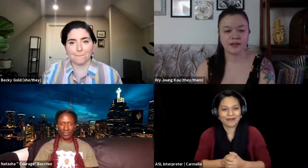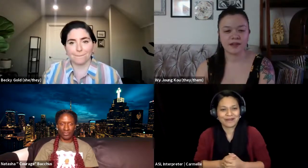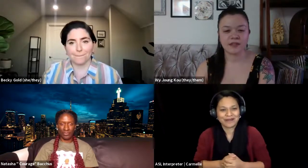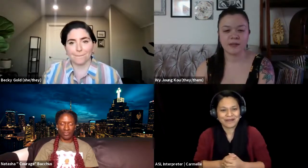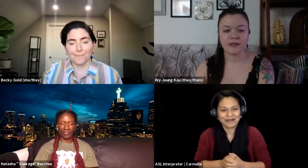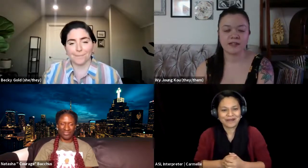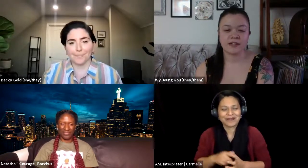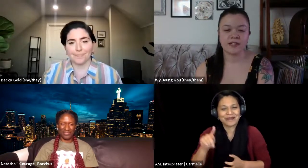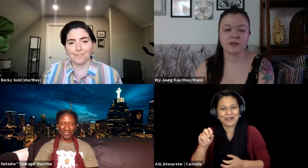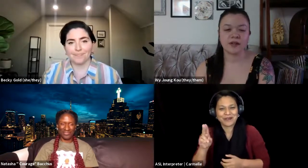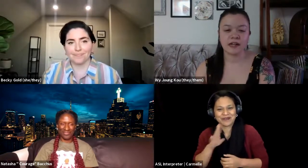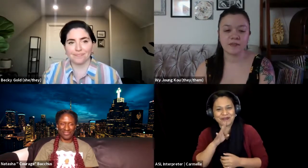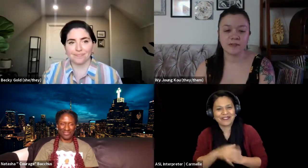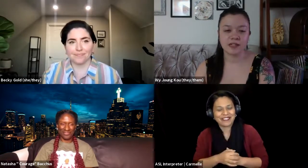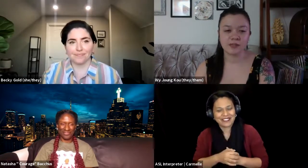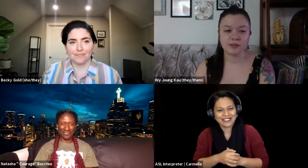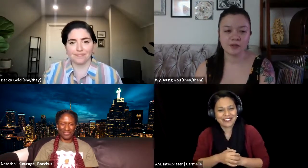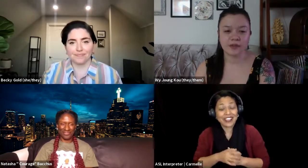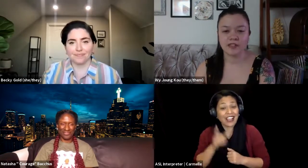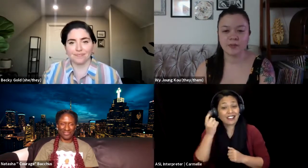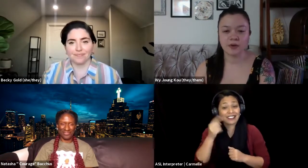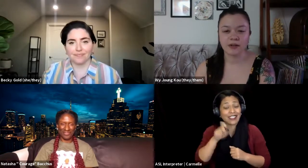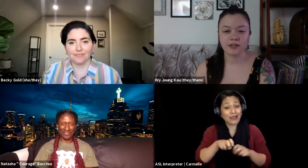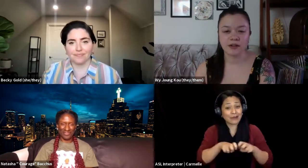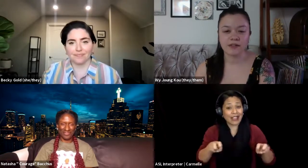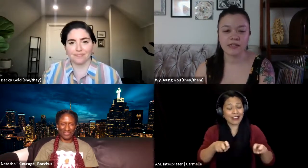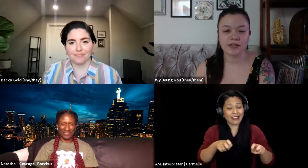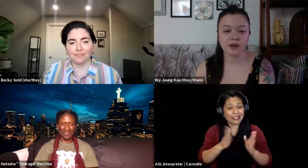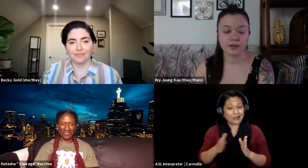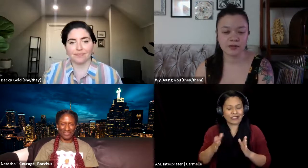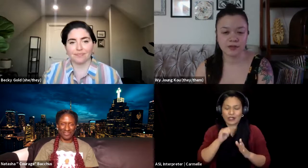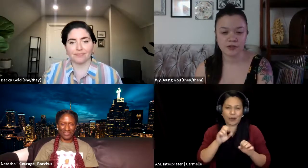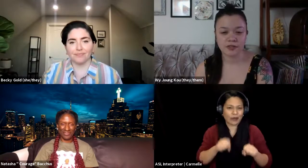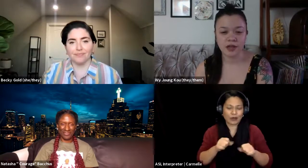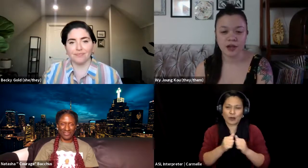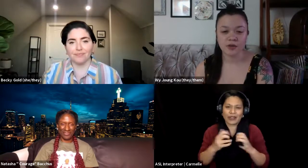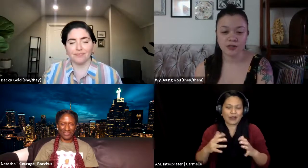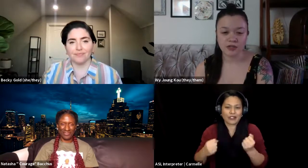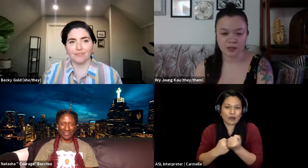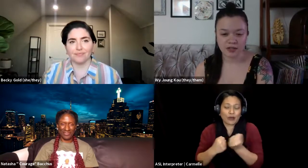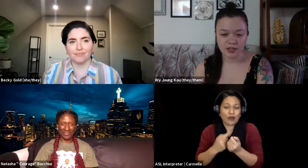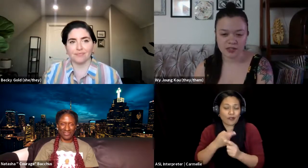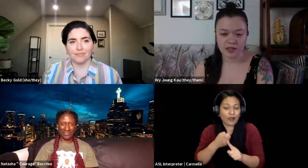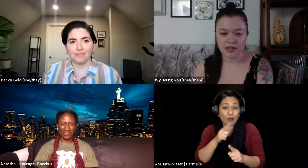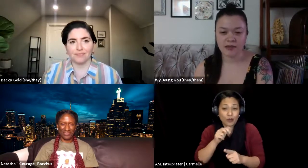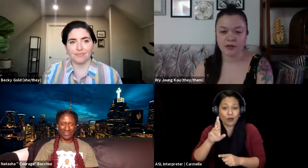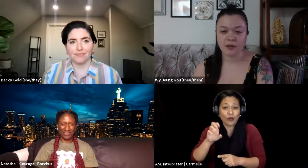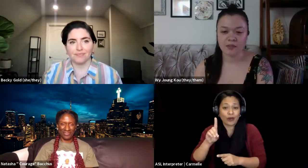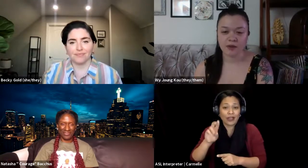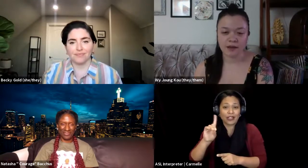this panel series would not have been possible without the support of the series co-producers Red Dress Productions and Theatre Passe Muraille,